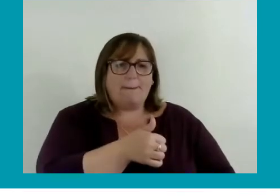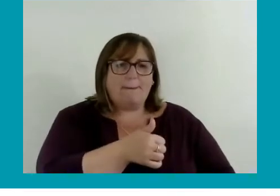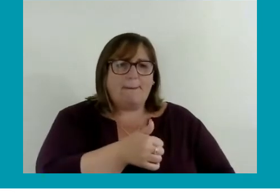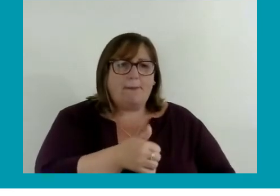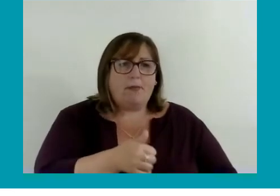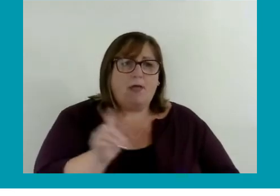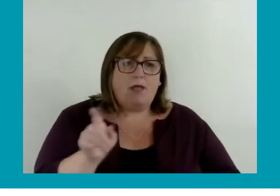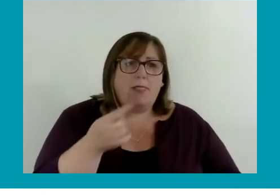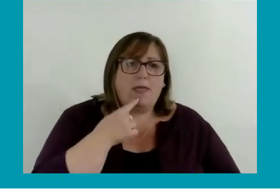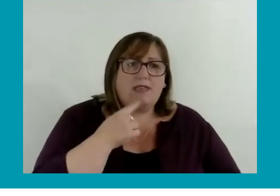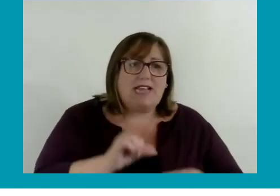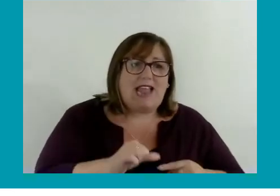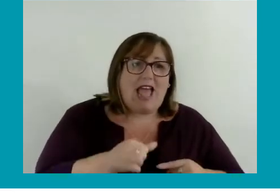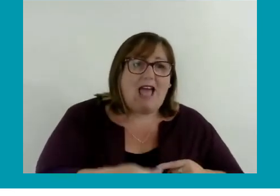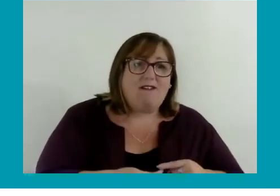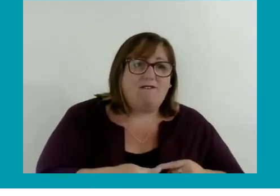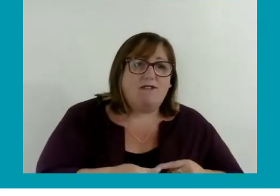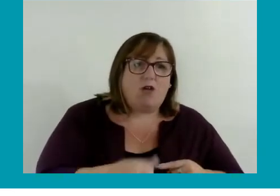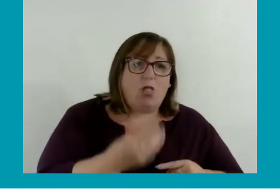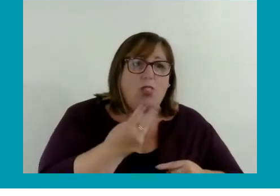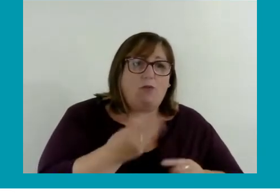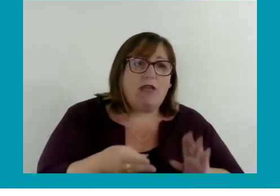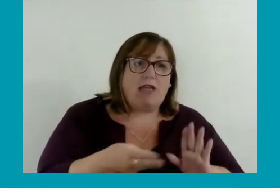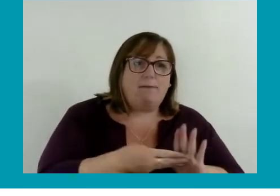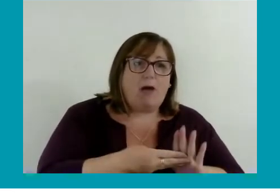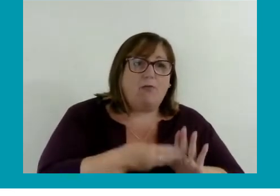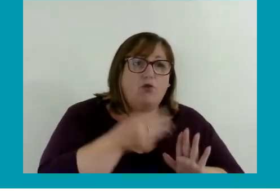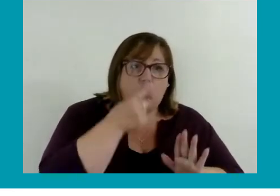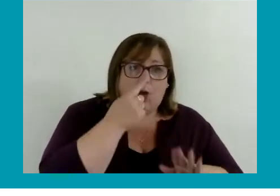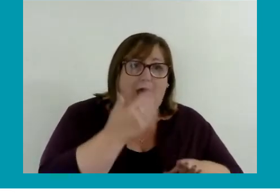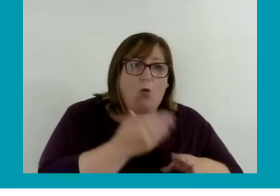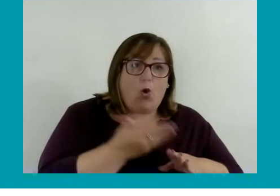two of your four days a week if you want and if you need any special equipment for your house